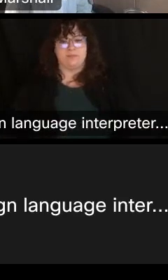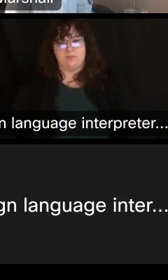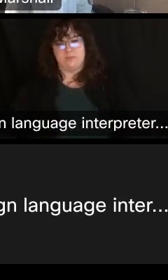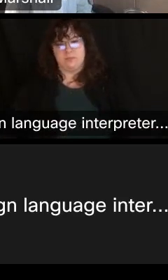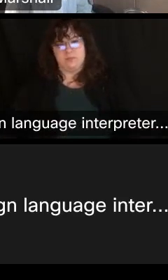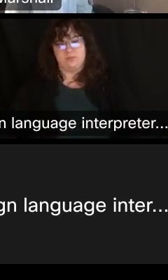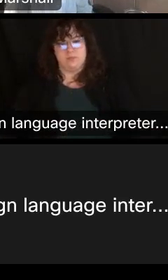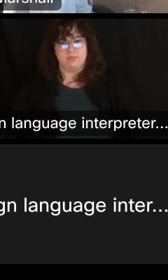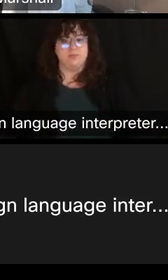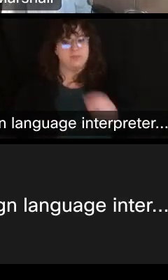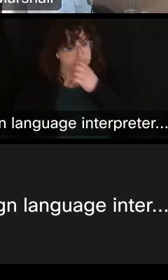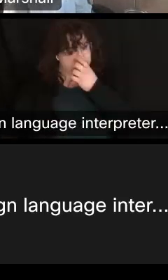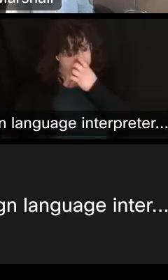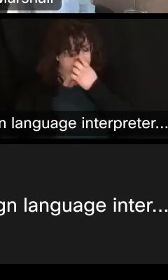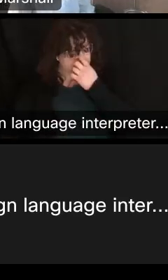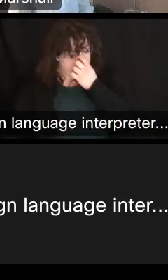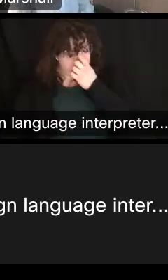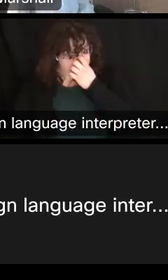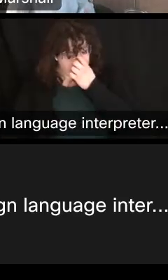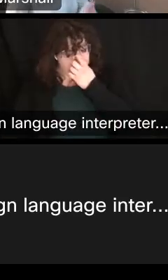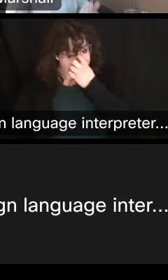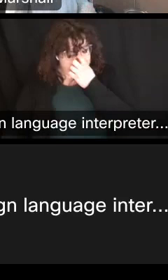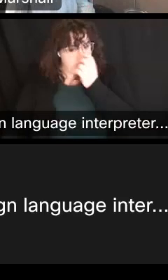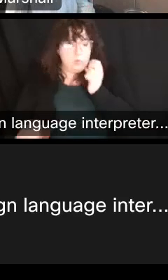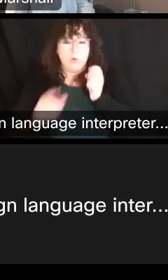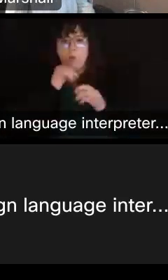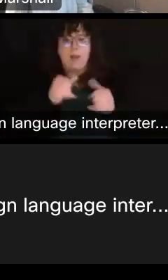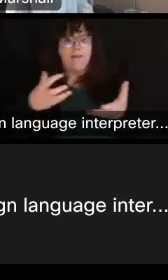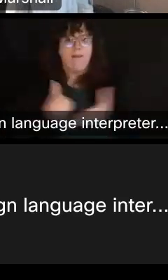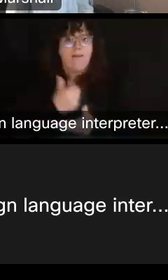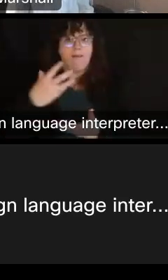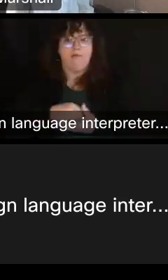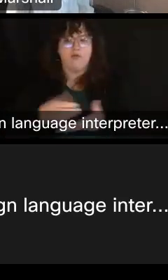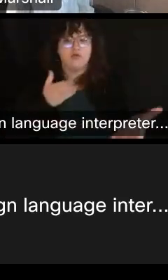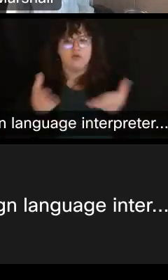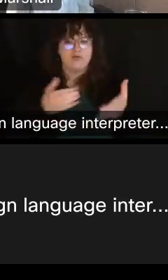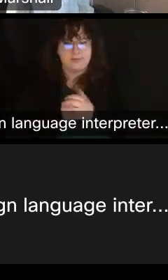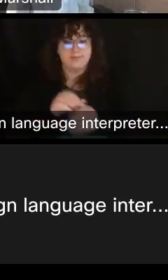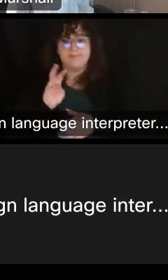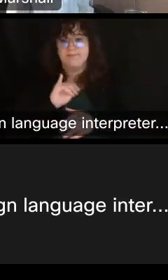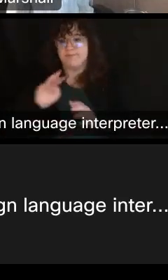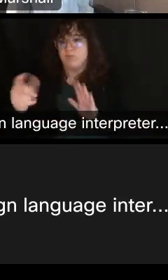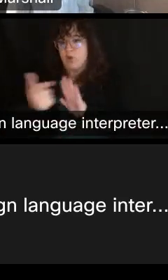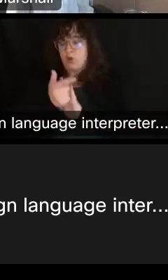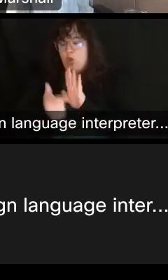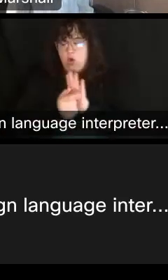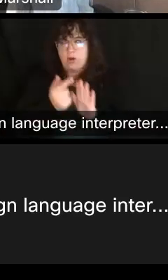Now, who gets to have the service? By Minnesota statute it is for a child under the age of 18.